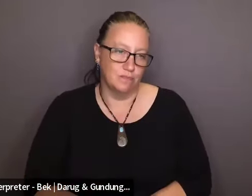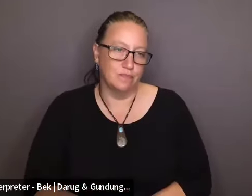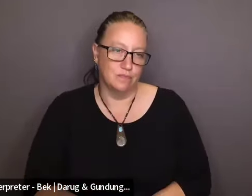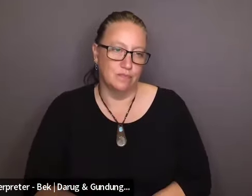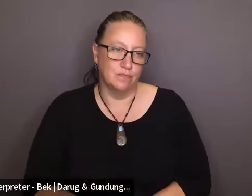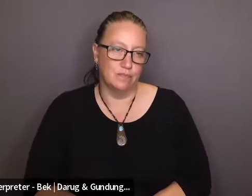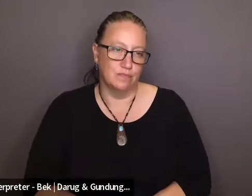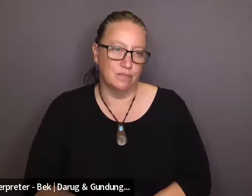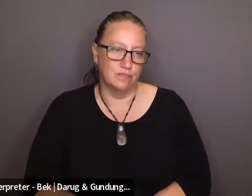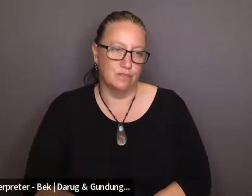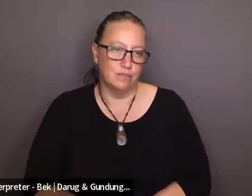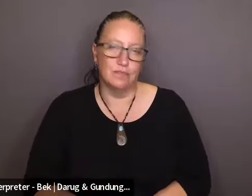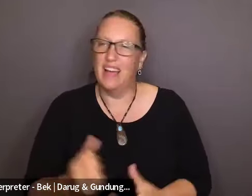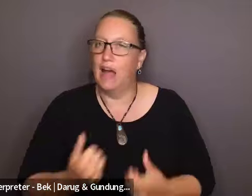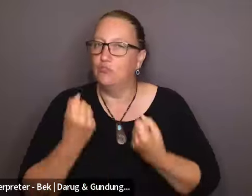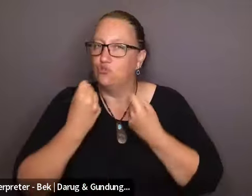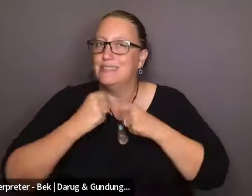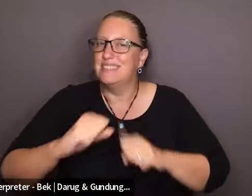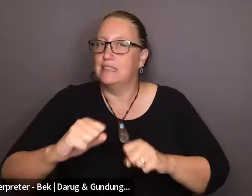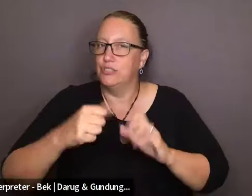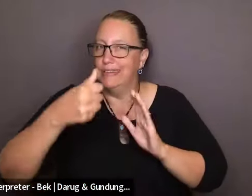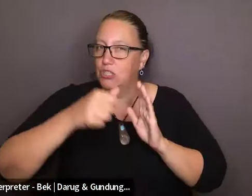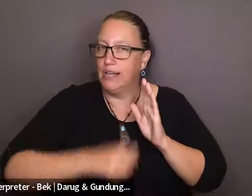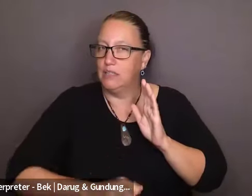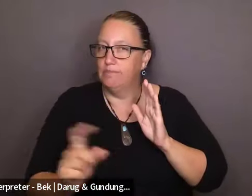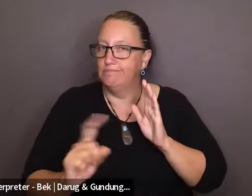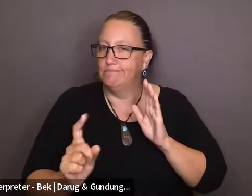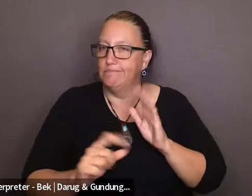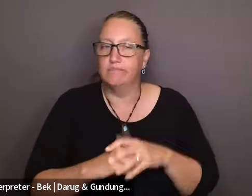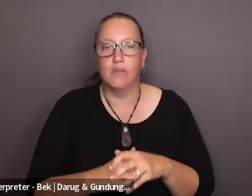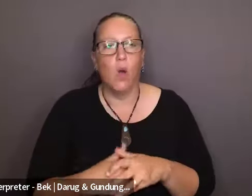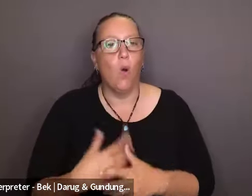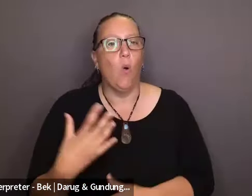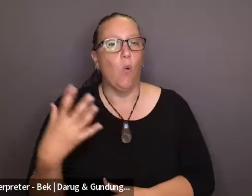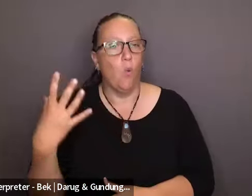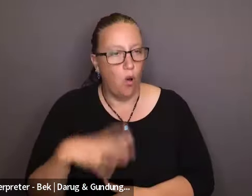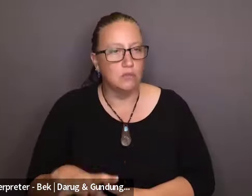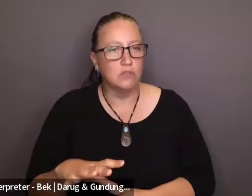Many of you will already know, I'm quite sure, what the NDRP